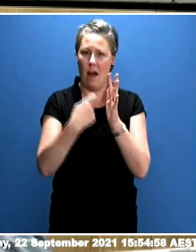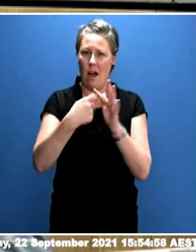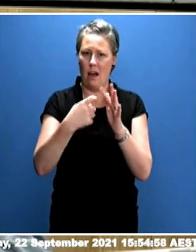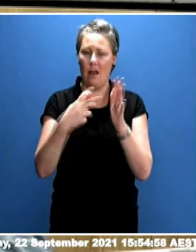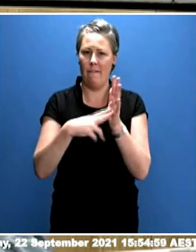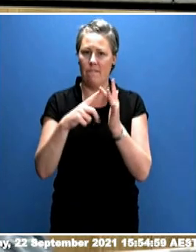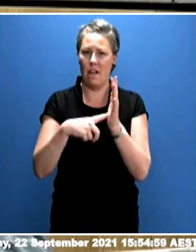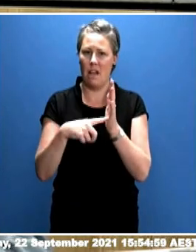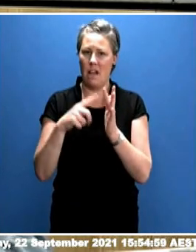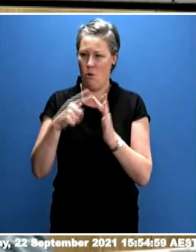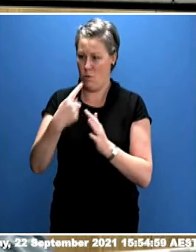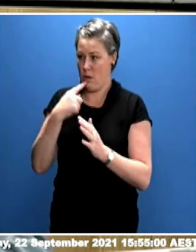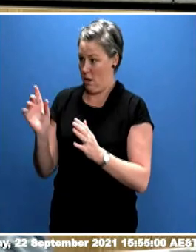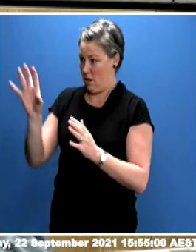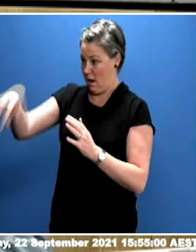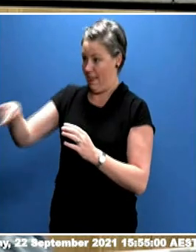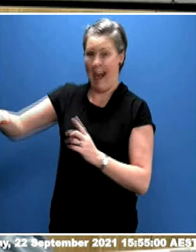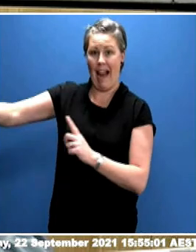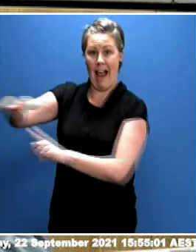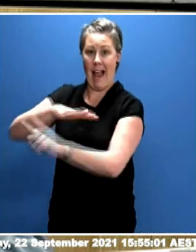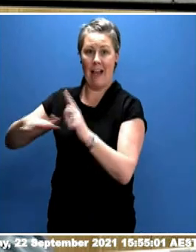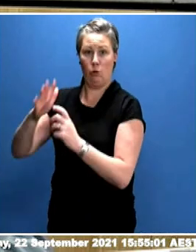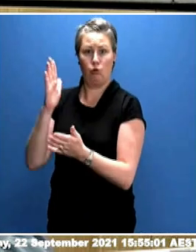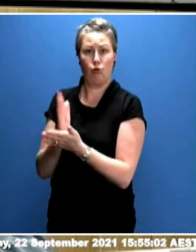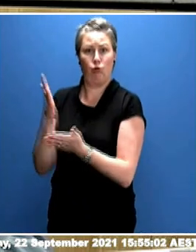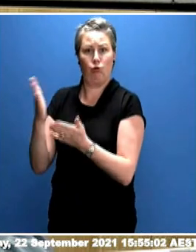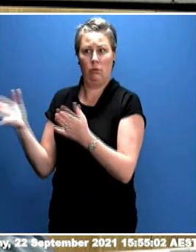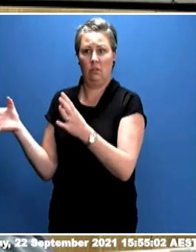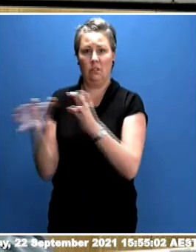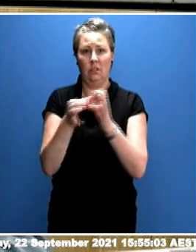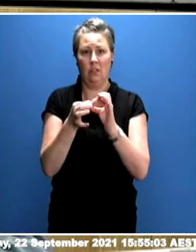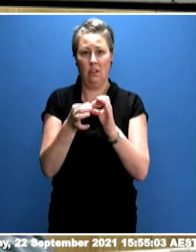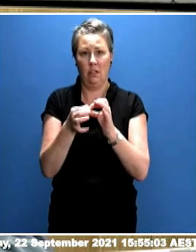The Centre was built on land that was originally connected to Sister Kate's Parkerville site.